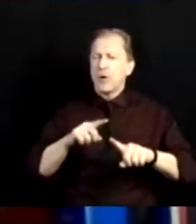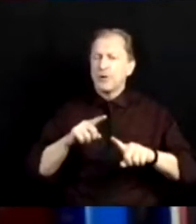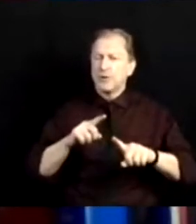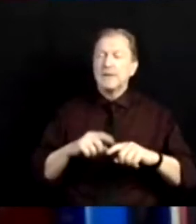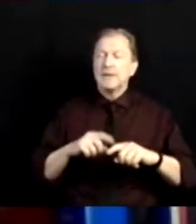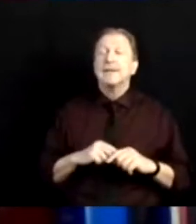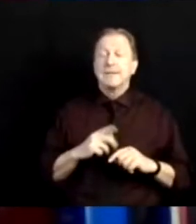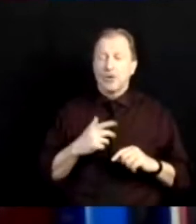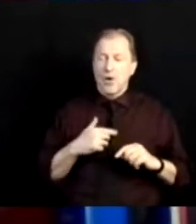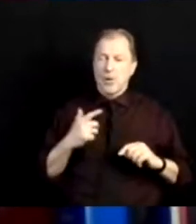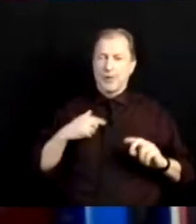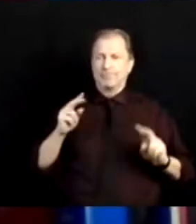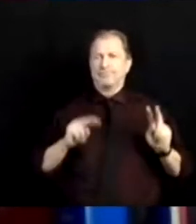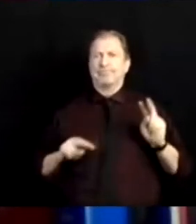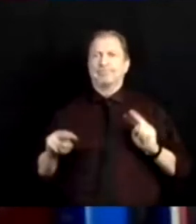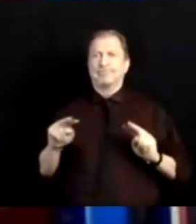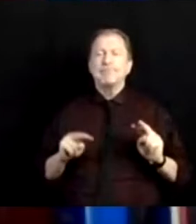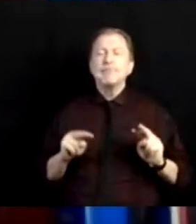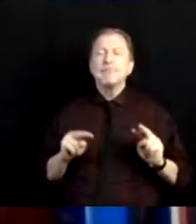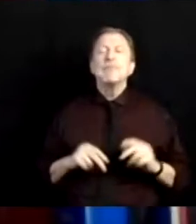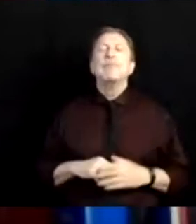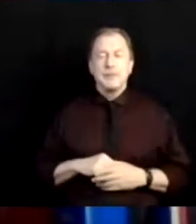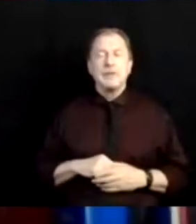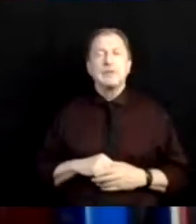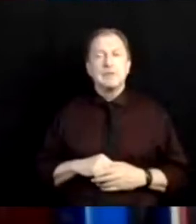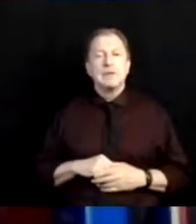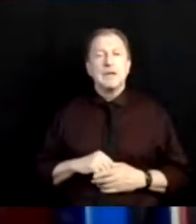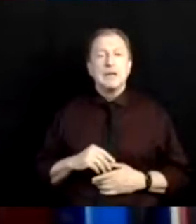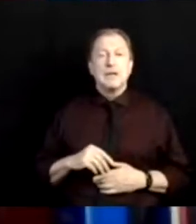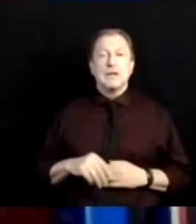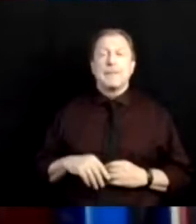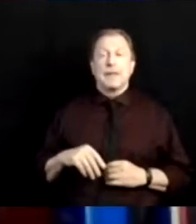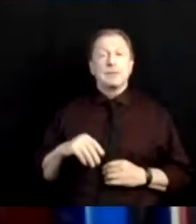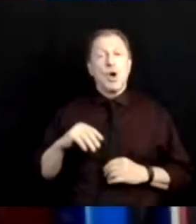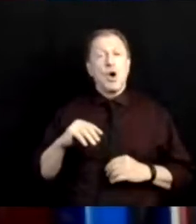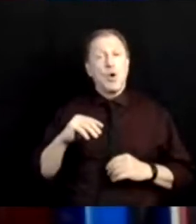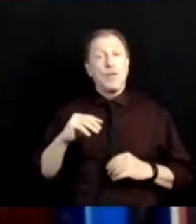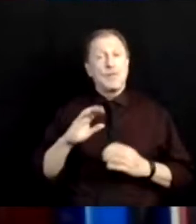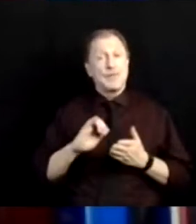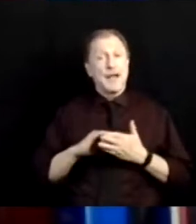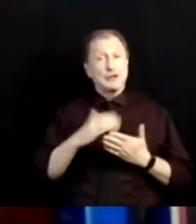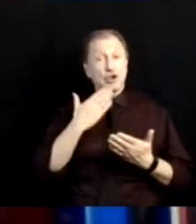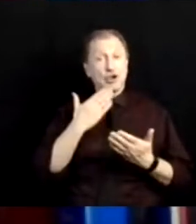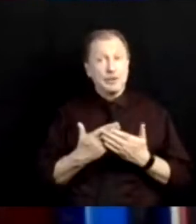WANTED TO MAKE SURE WE HAD A SOLID BASELINE. I ALSO WOULD POINT OUT THAT IF WE HAD FOLLOWED, AS I SAID